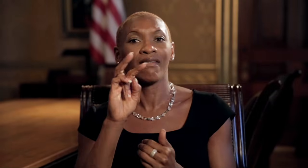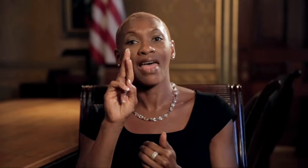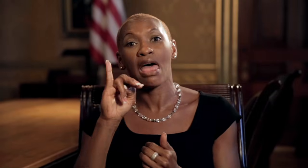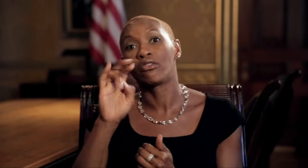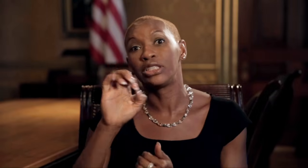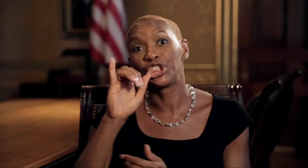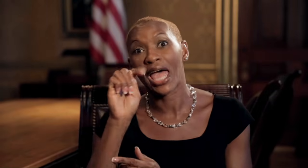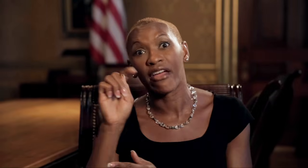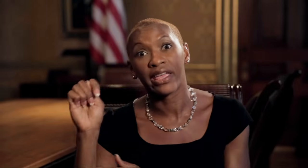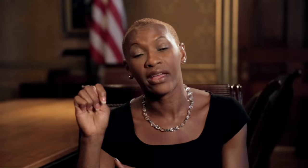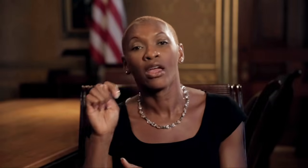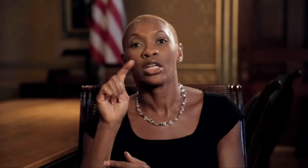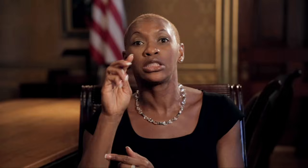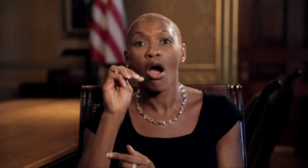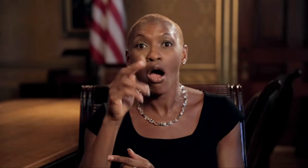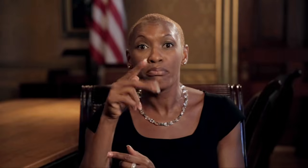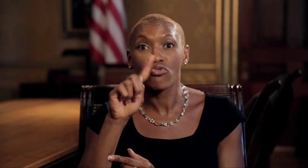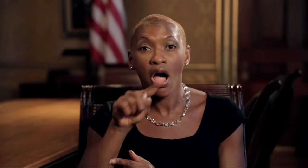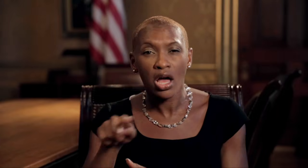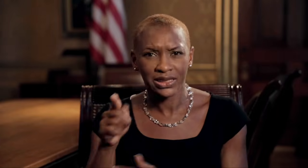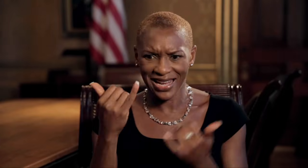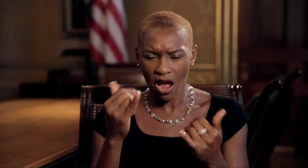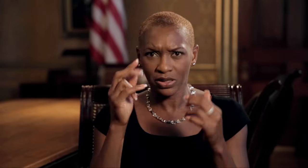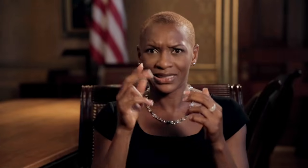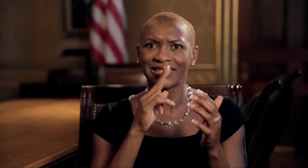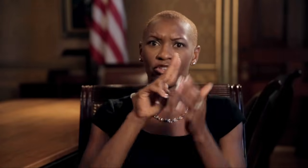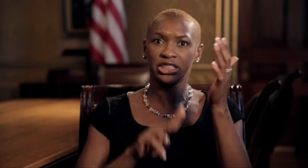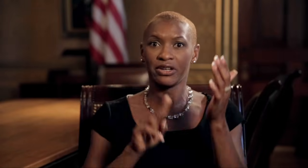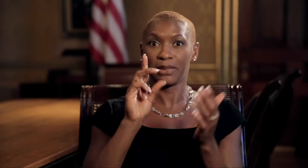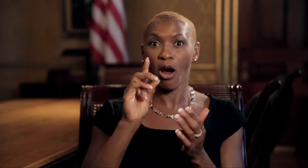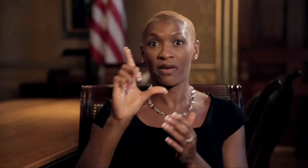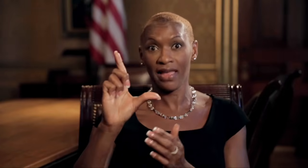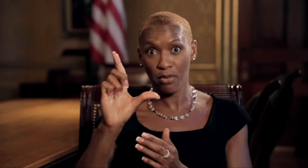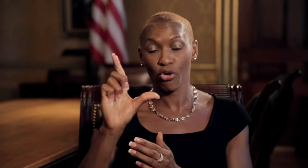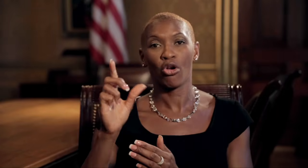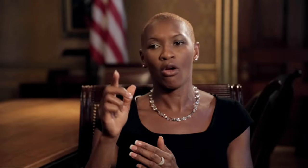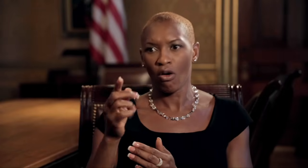The President, Valerie Jarrett, Tom Perez, the Secretary of Labor,